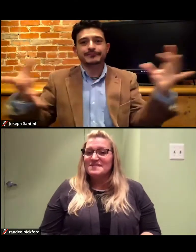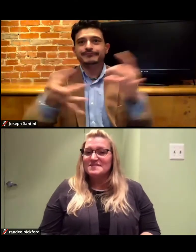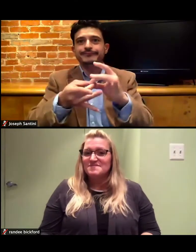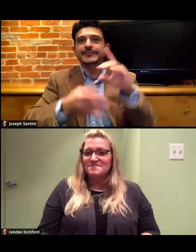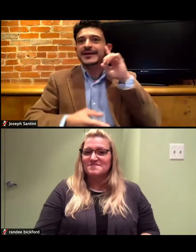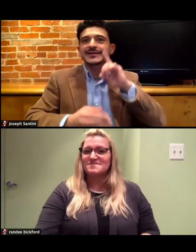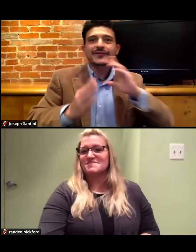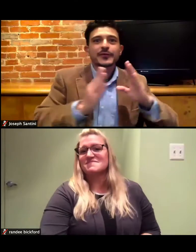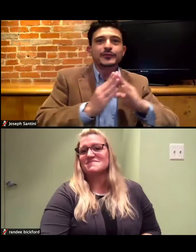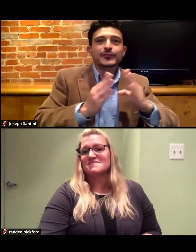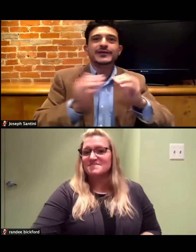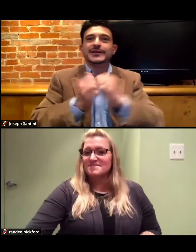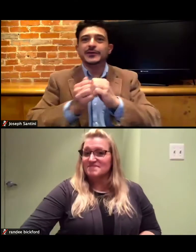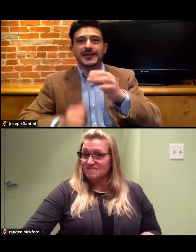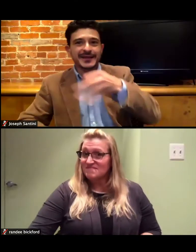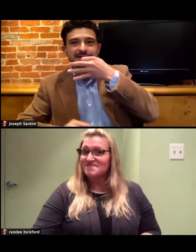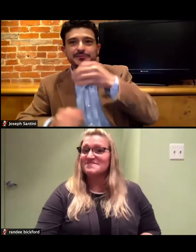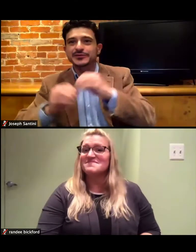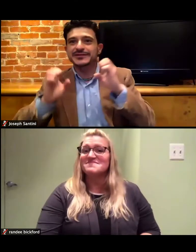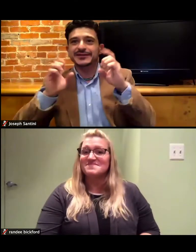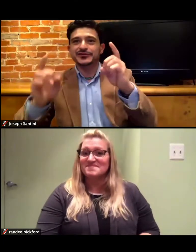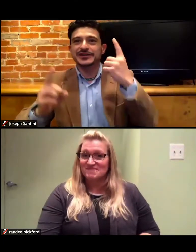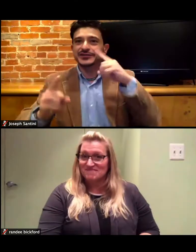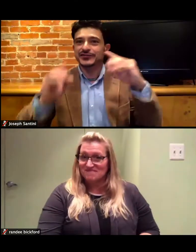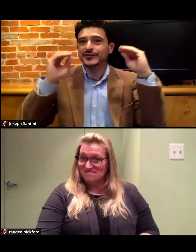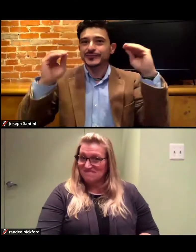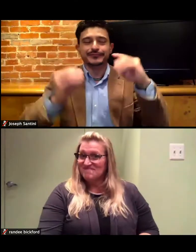to set up this course linked to the Deaf Community